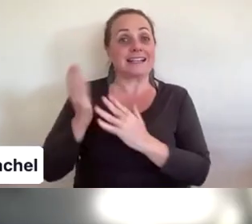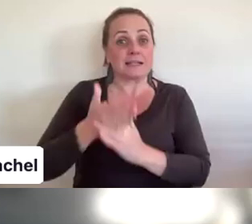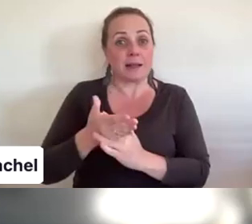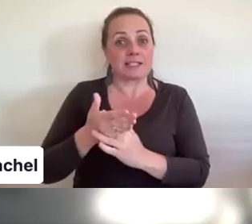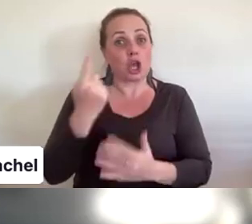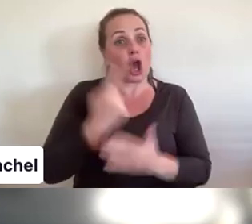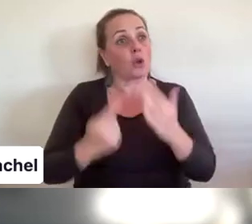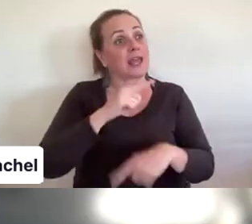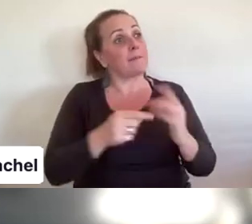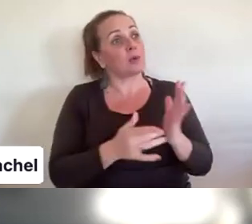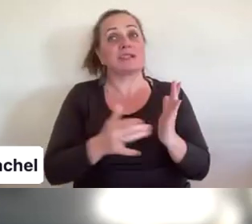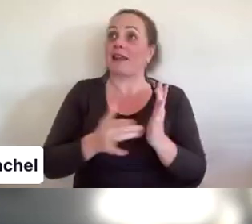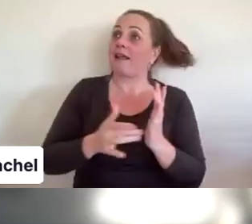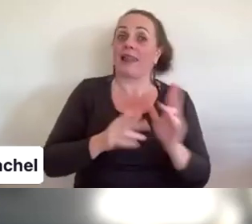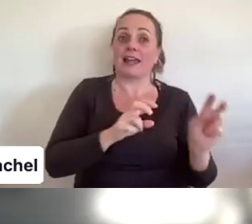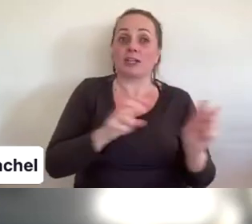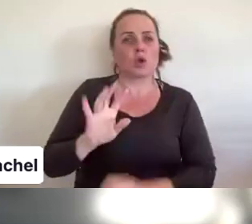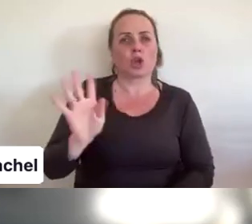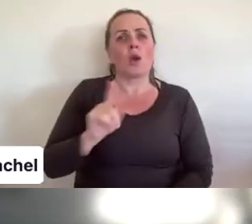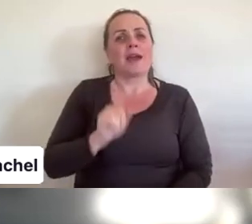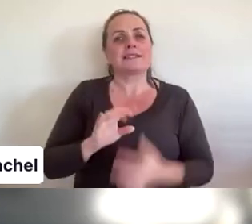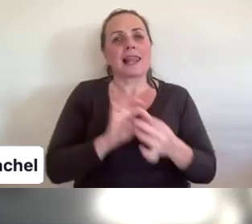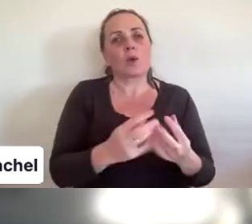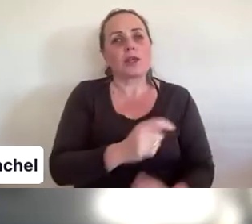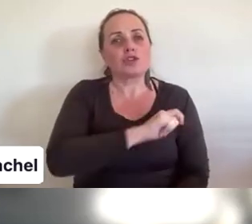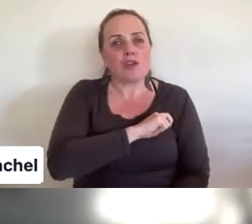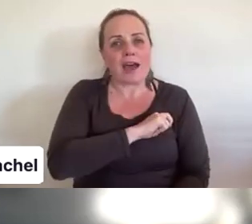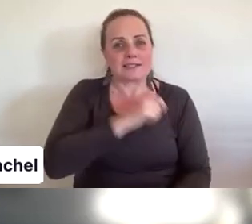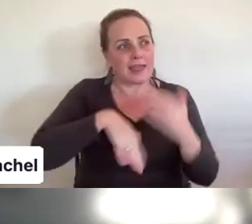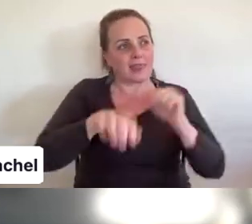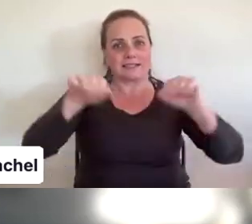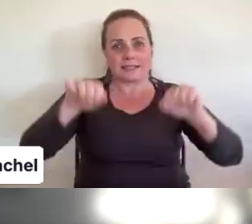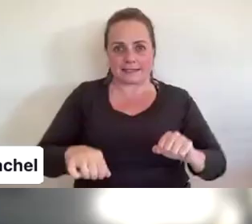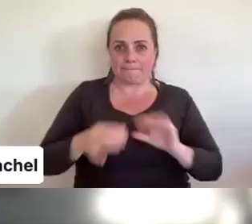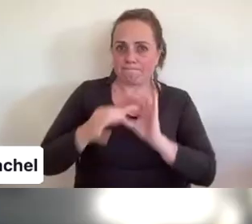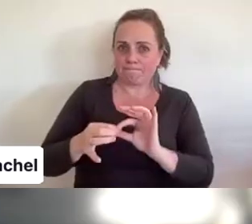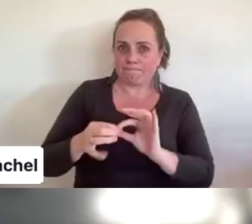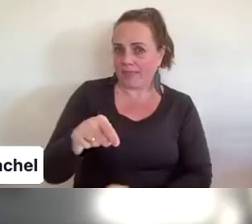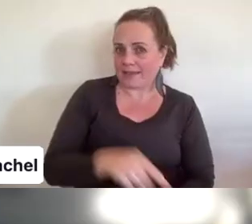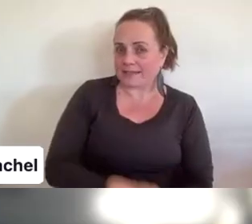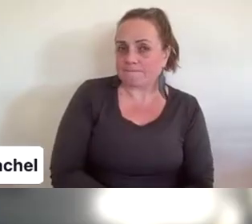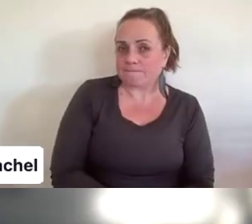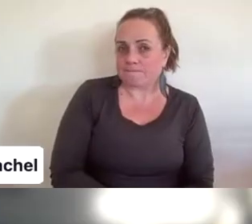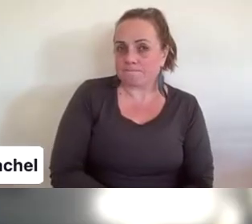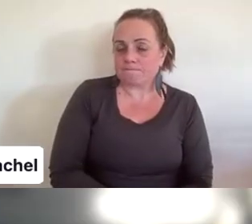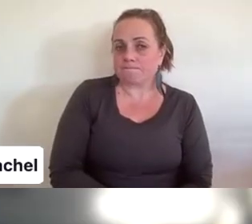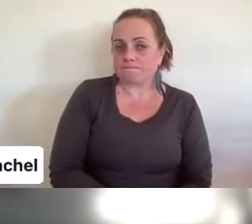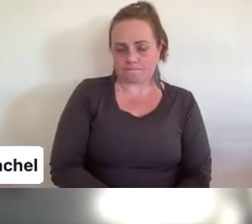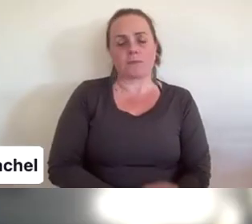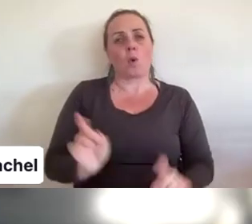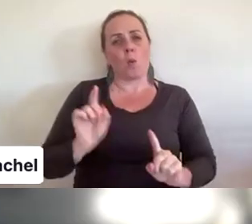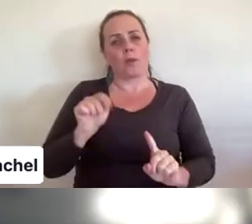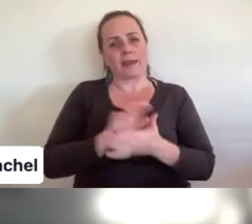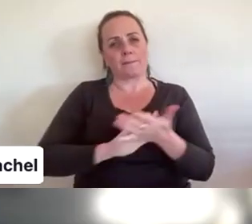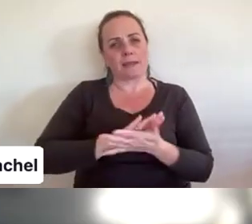directly connected to the trust in our democratic system. So what does this mean in practice?